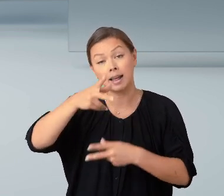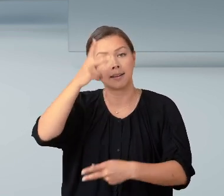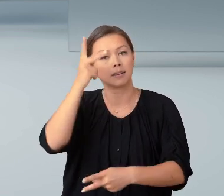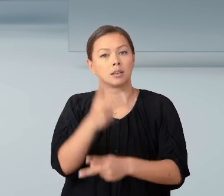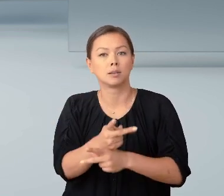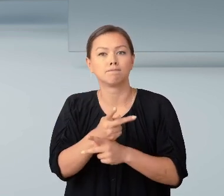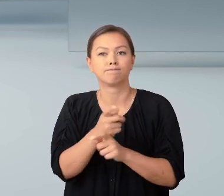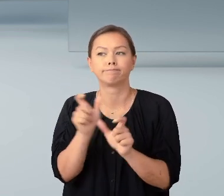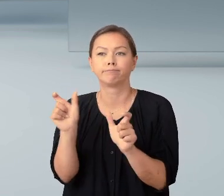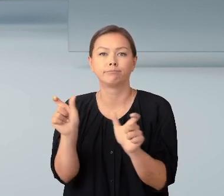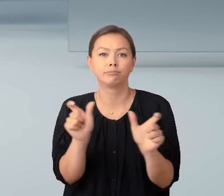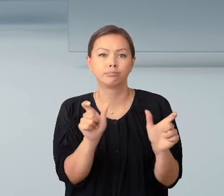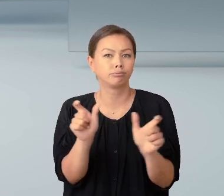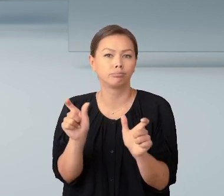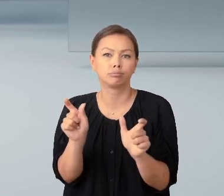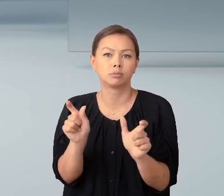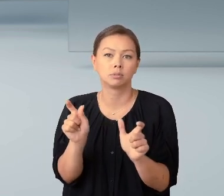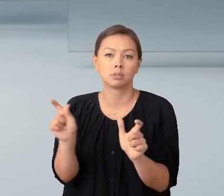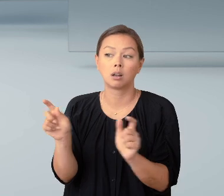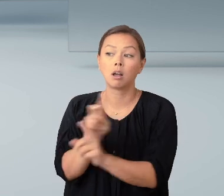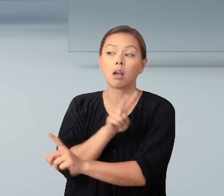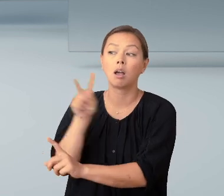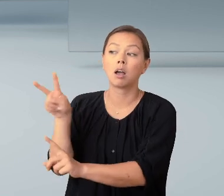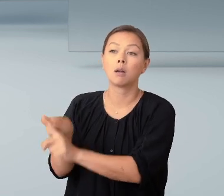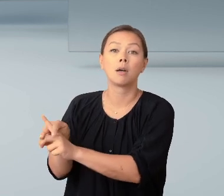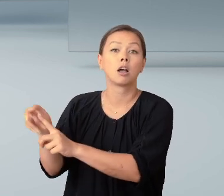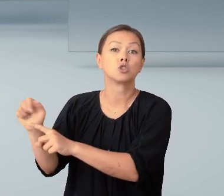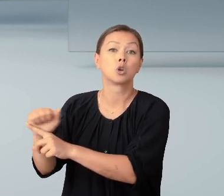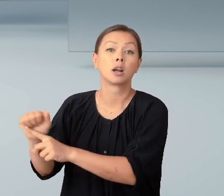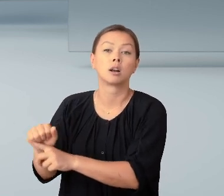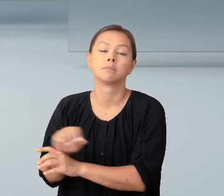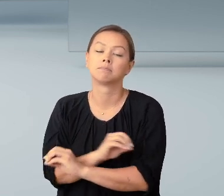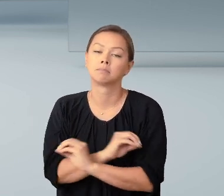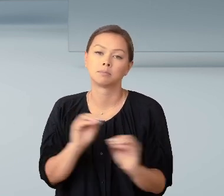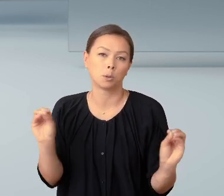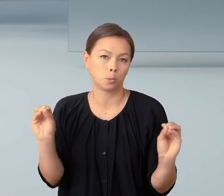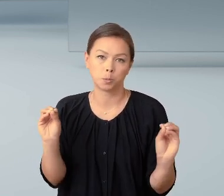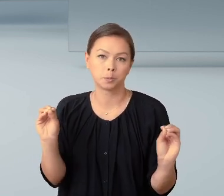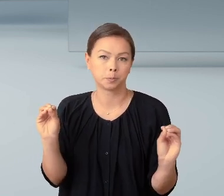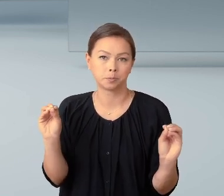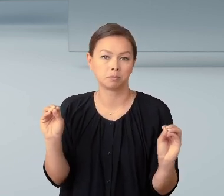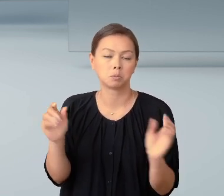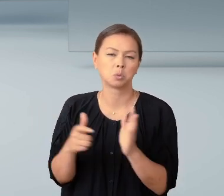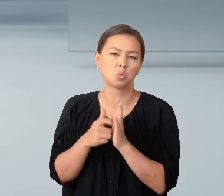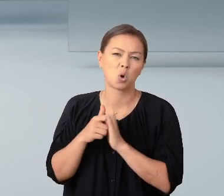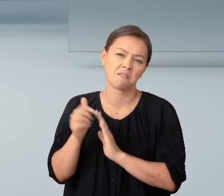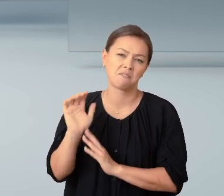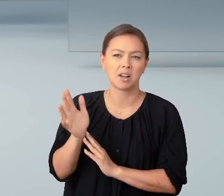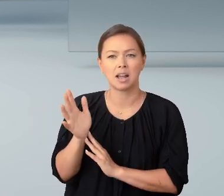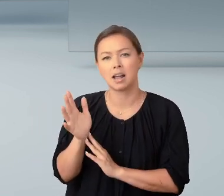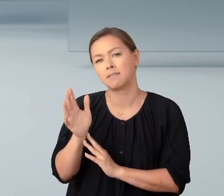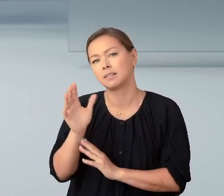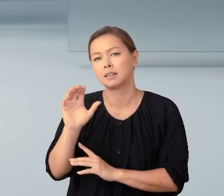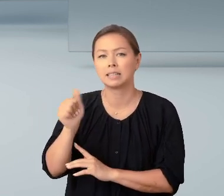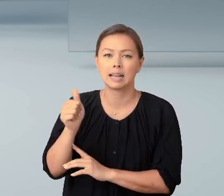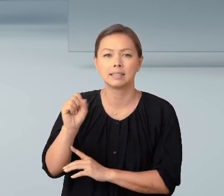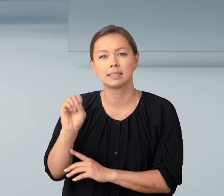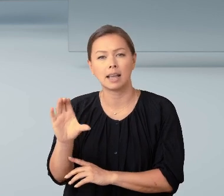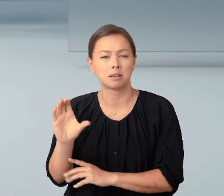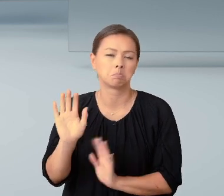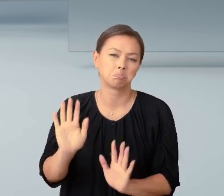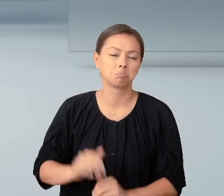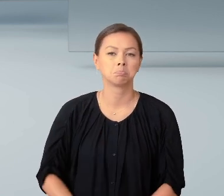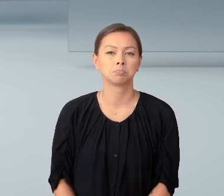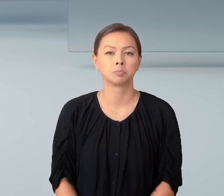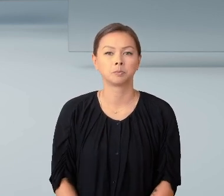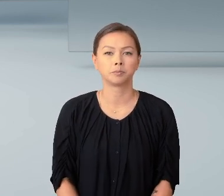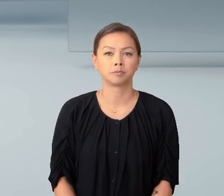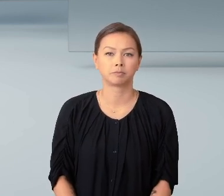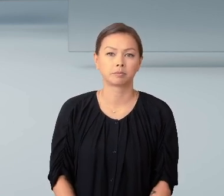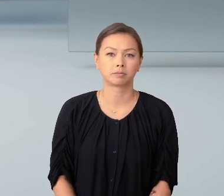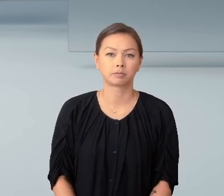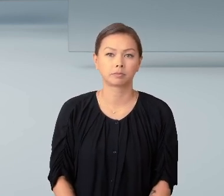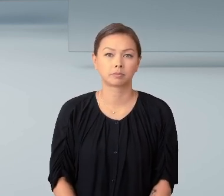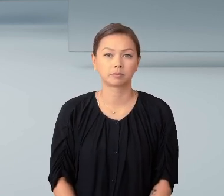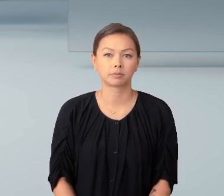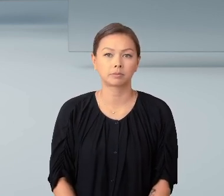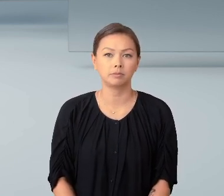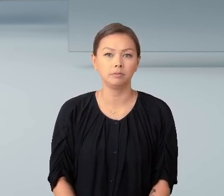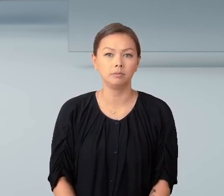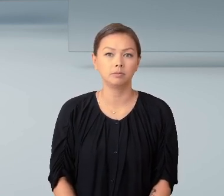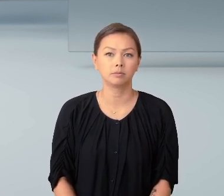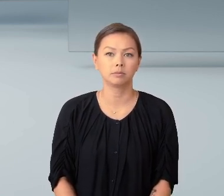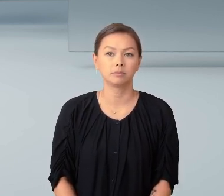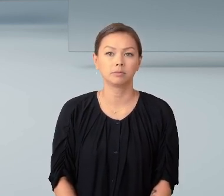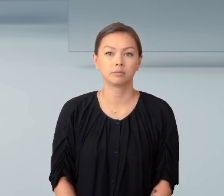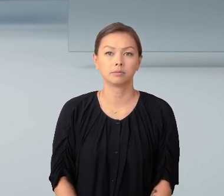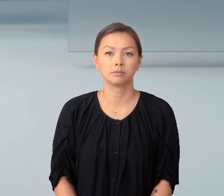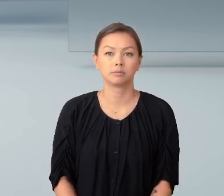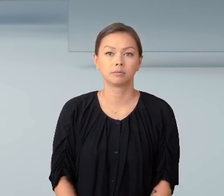models. It does typically take about 5 or 10 seconds. And you